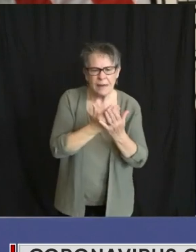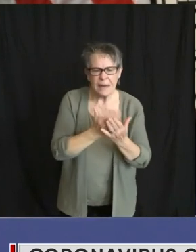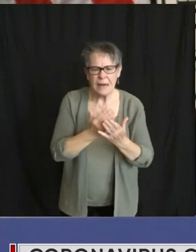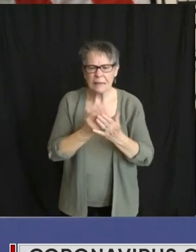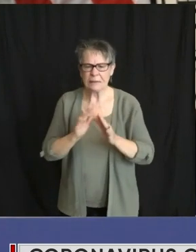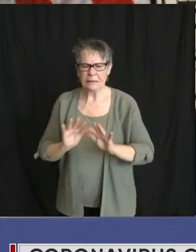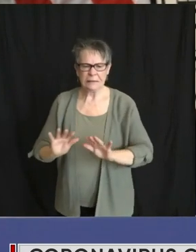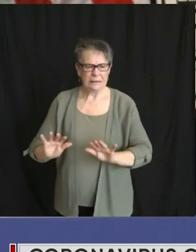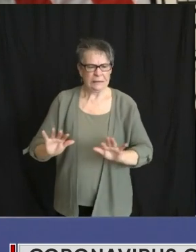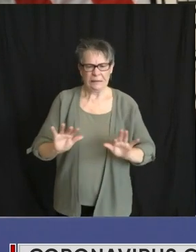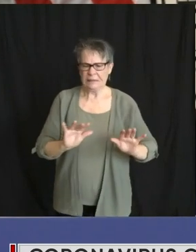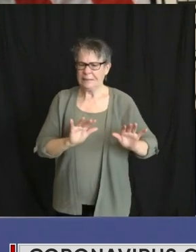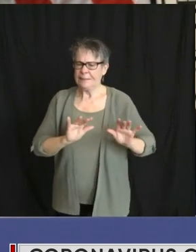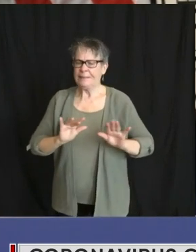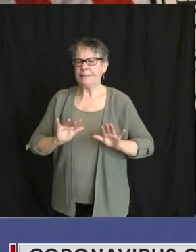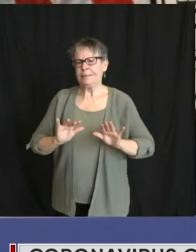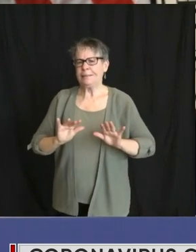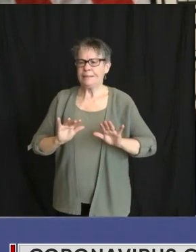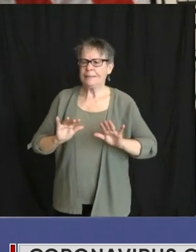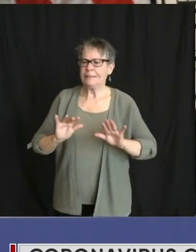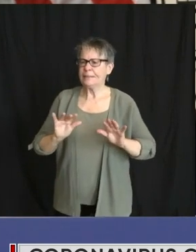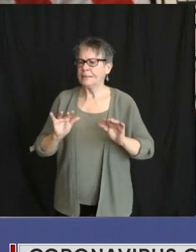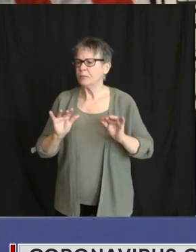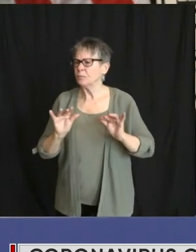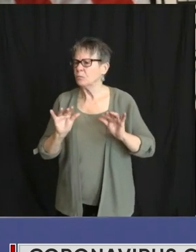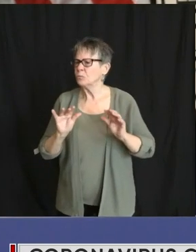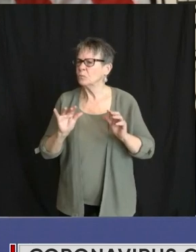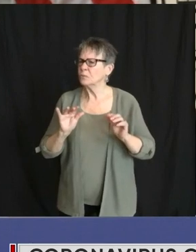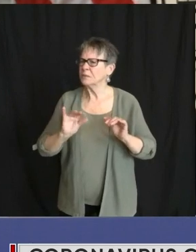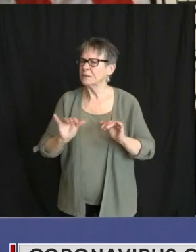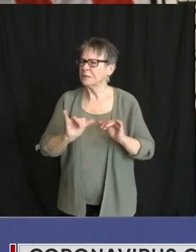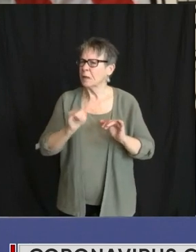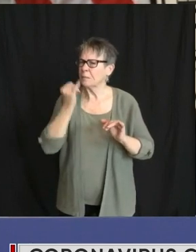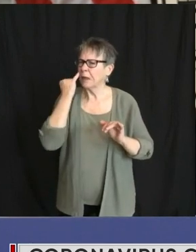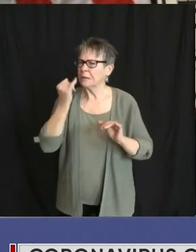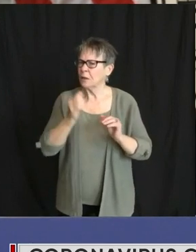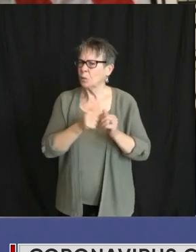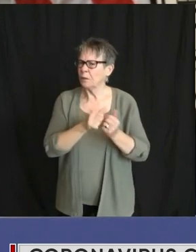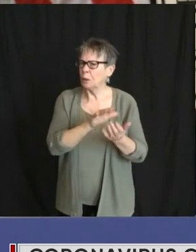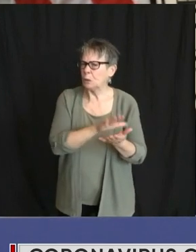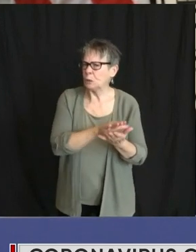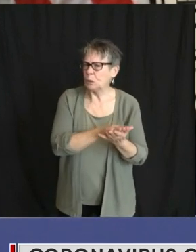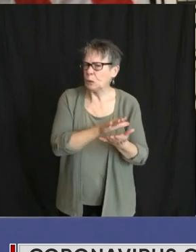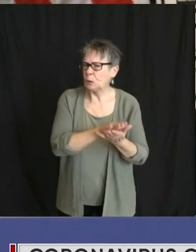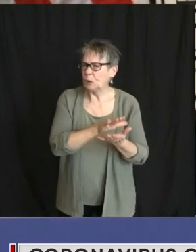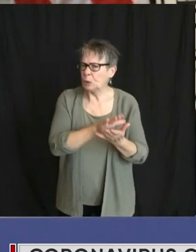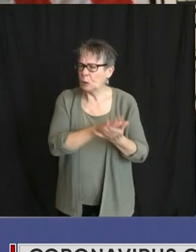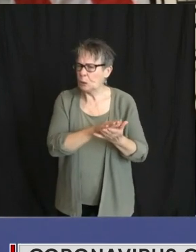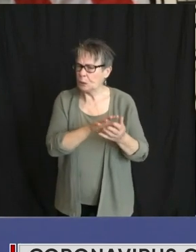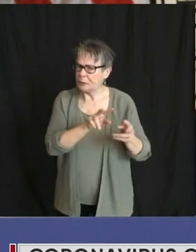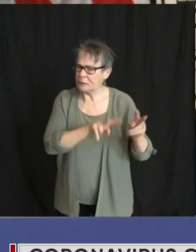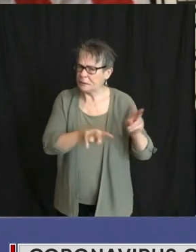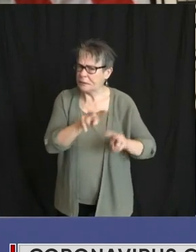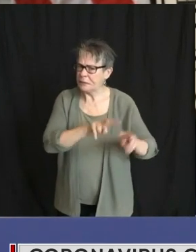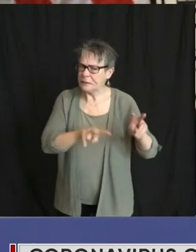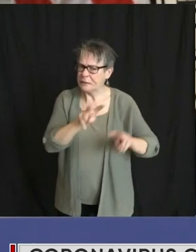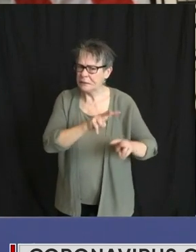WE ARE CONSTANTLY LOOKING AT